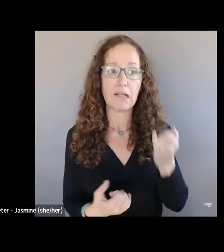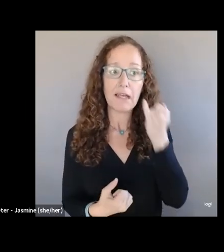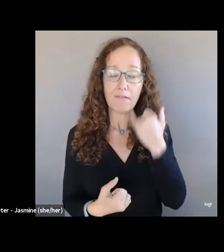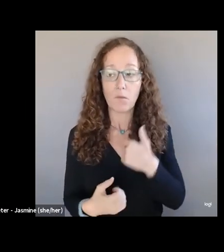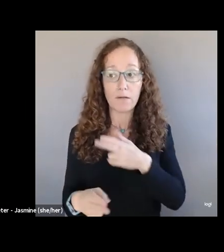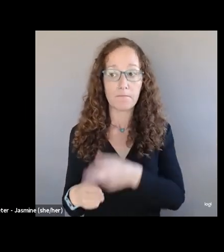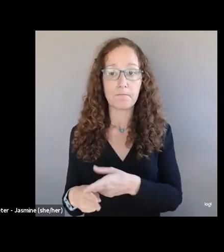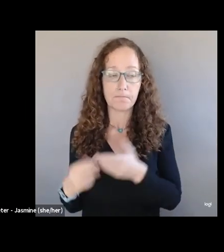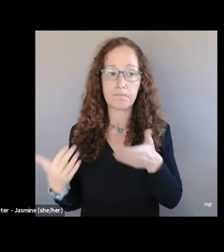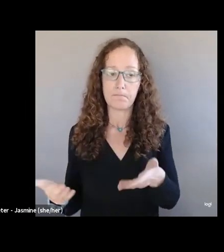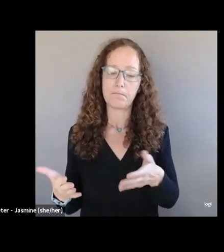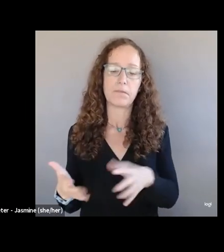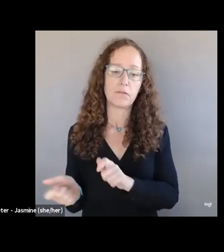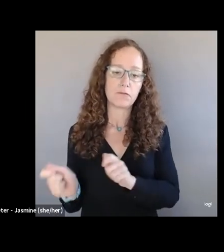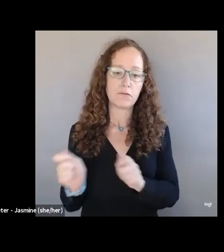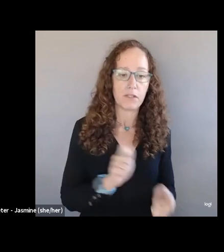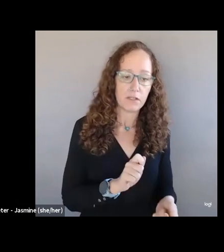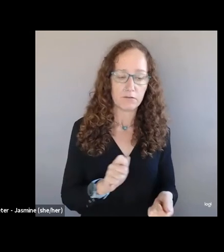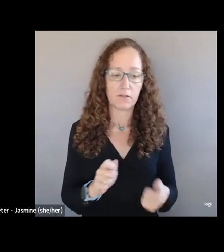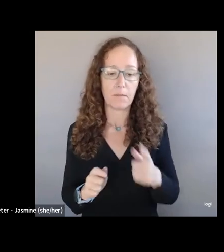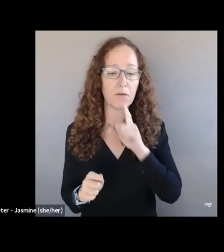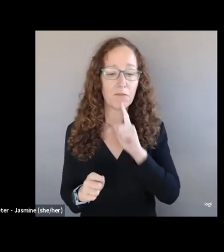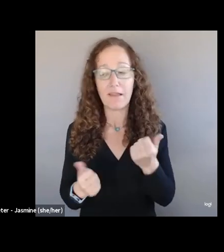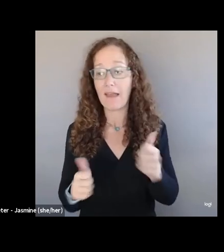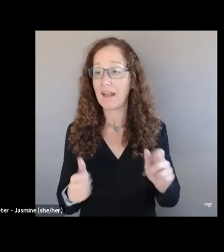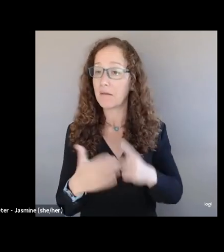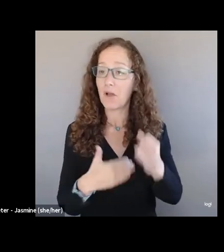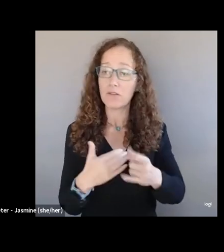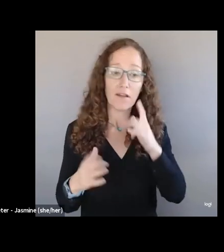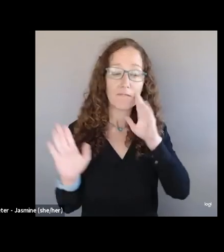transformation. The core purpose of naming the root of violence